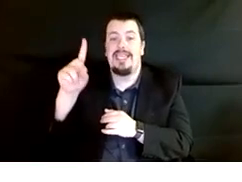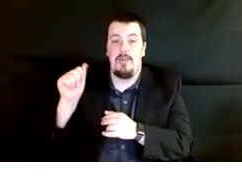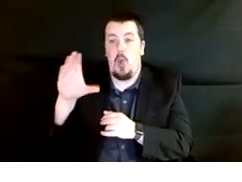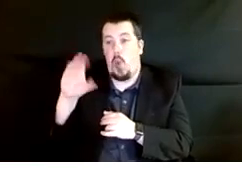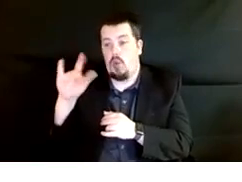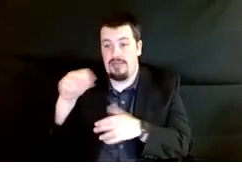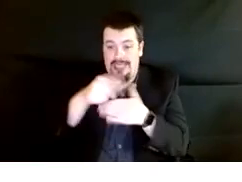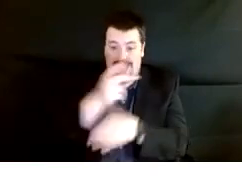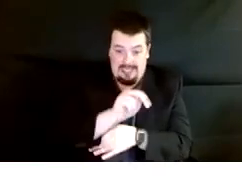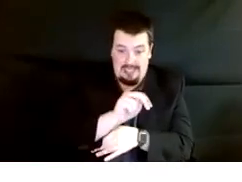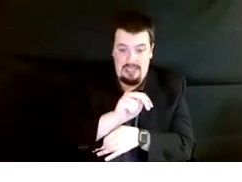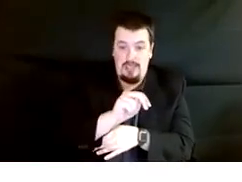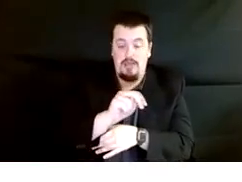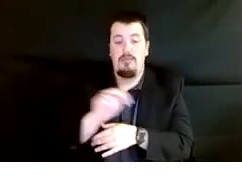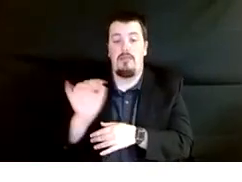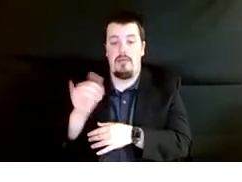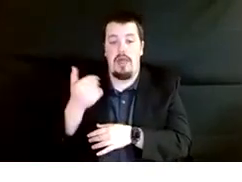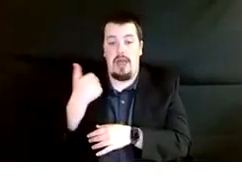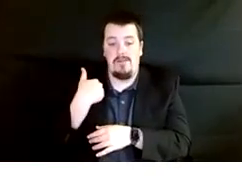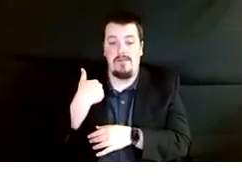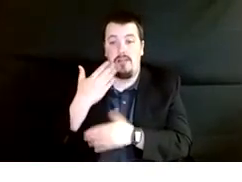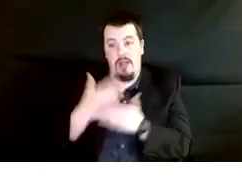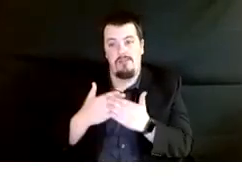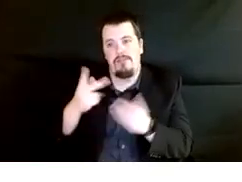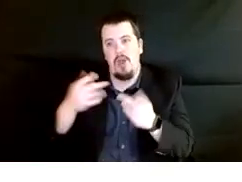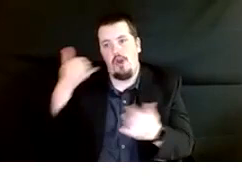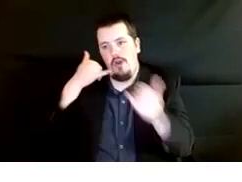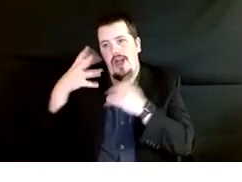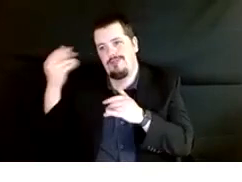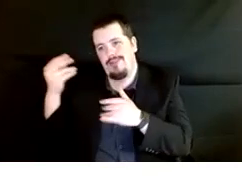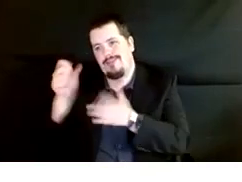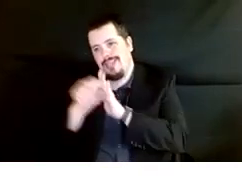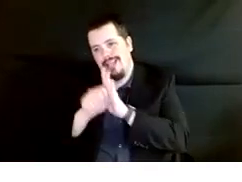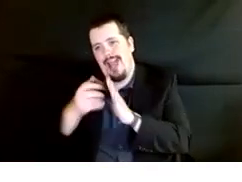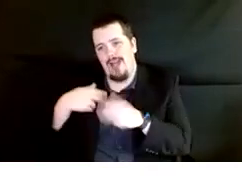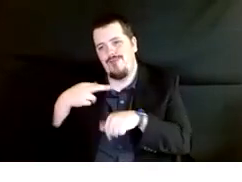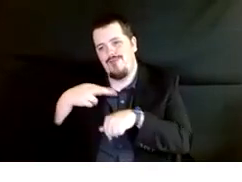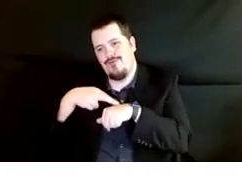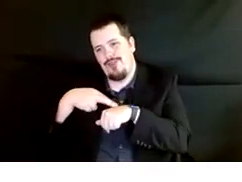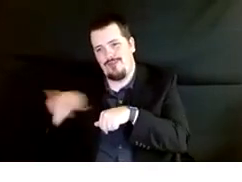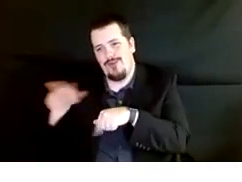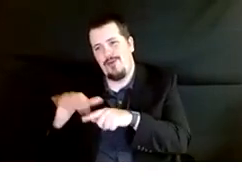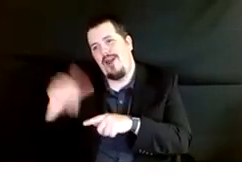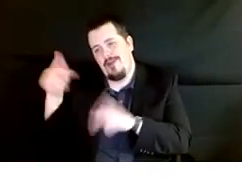and uh although I've gotten calls from outside and I'll refer to my my counterparts in other states